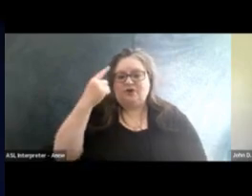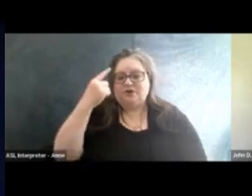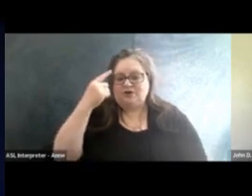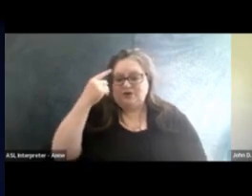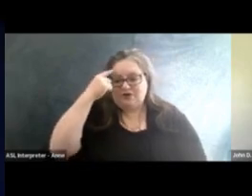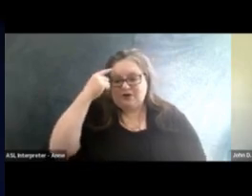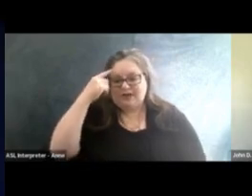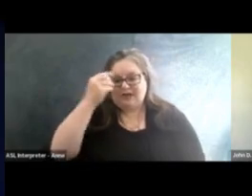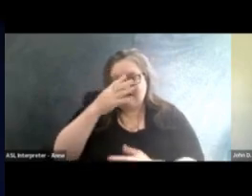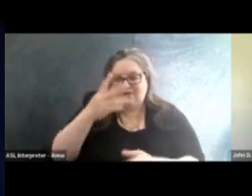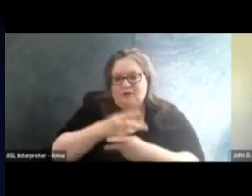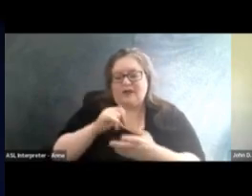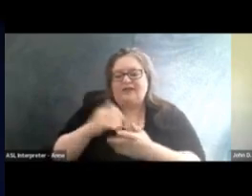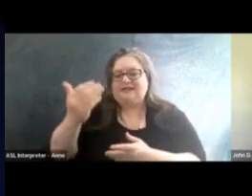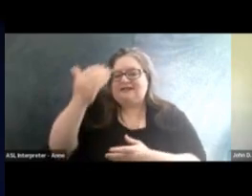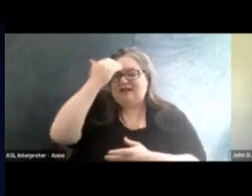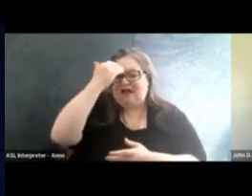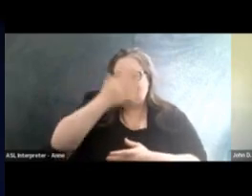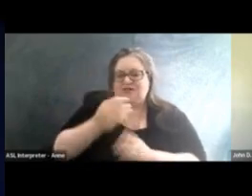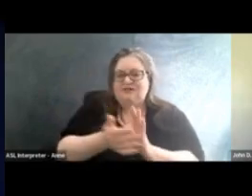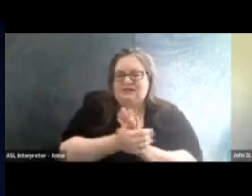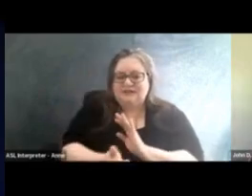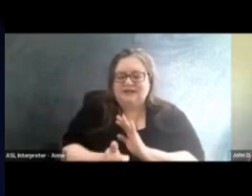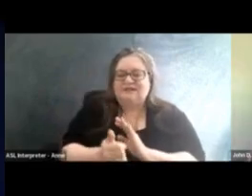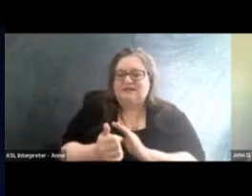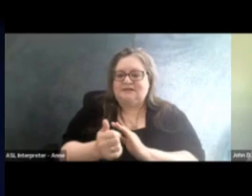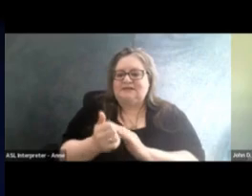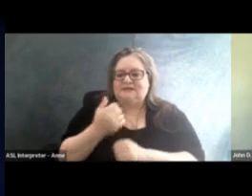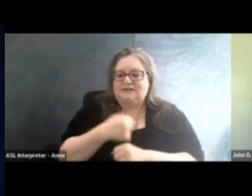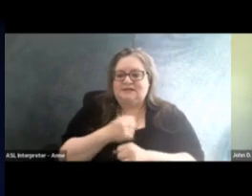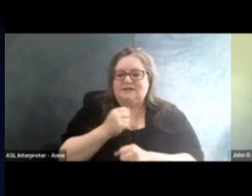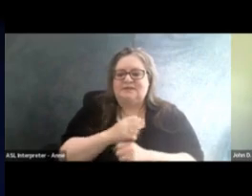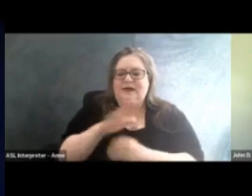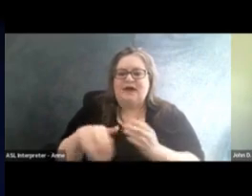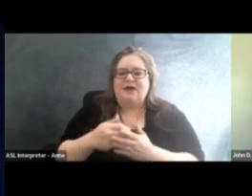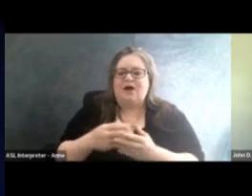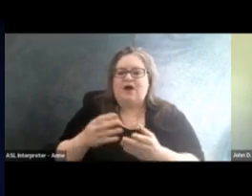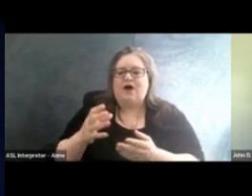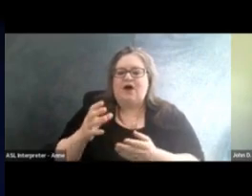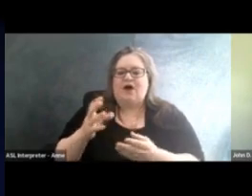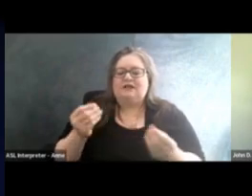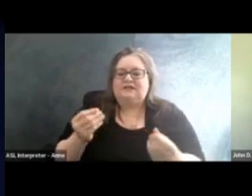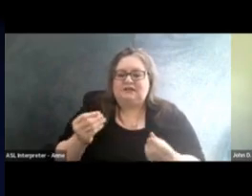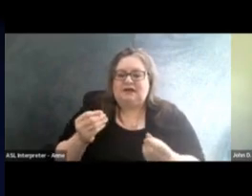set of it's a knowledge and skills to make all substance use disorder treatment accessible to